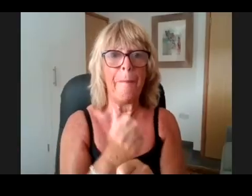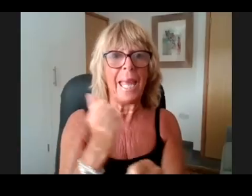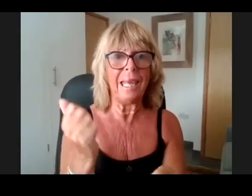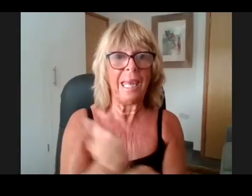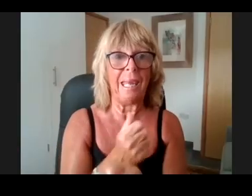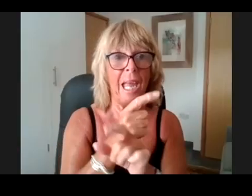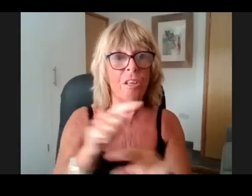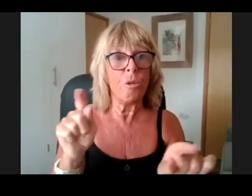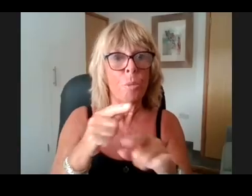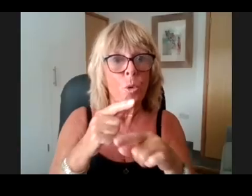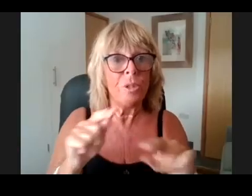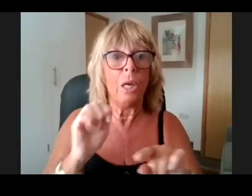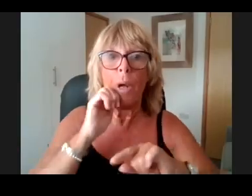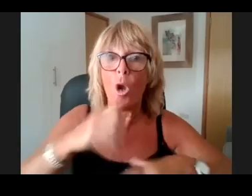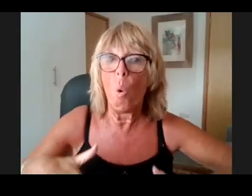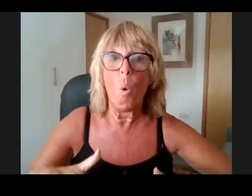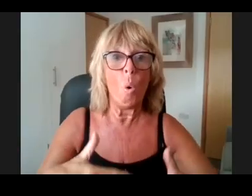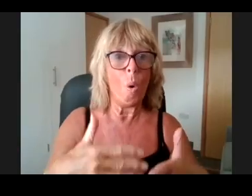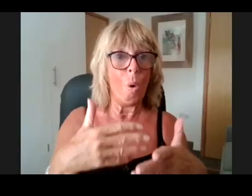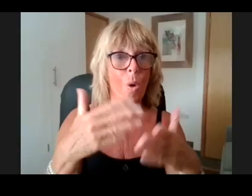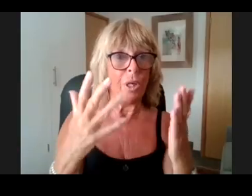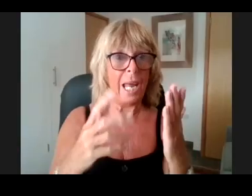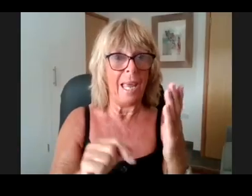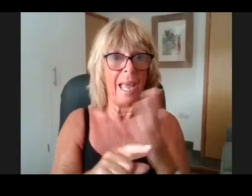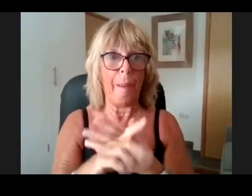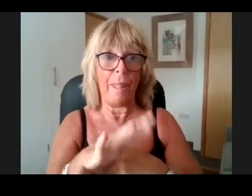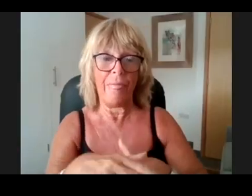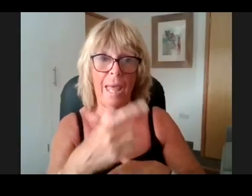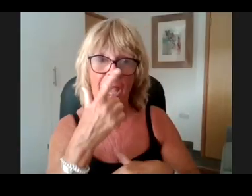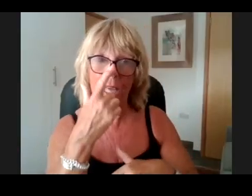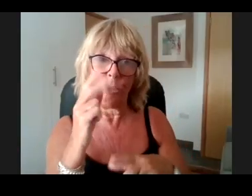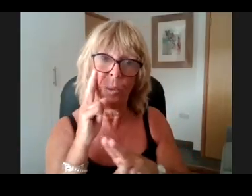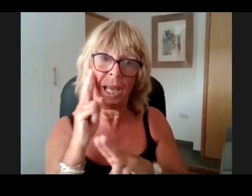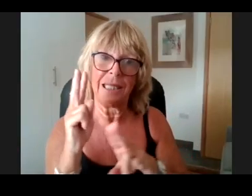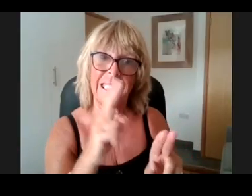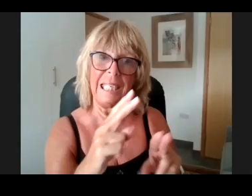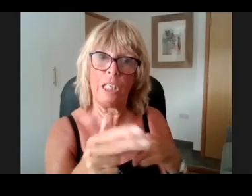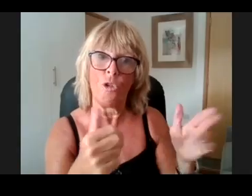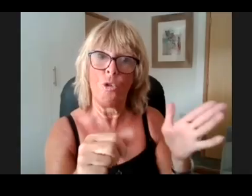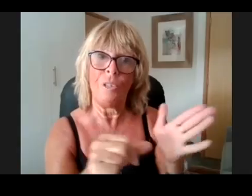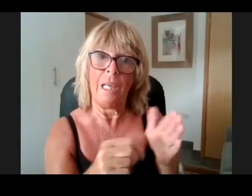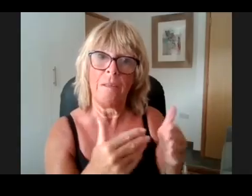going on all day and uh you can see the details on our newsletter and on